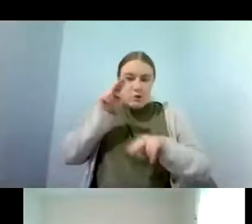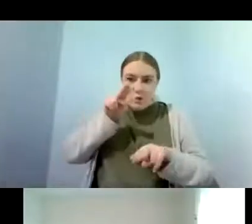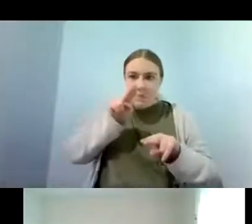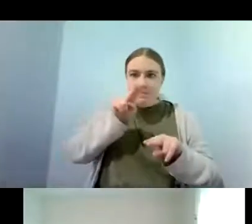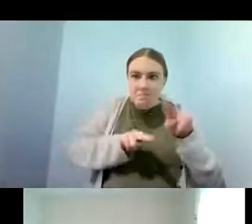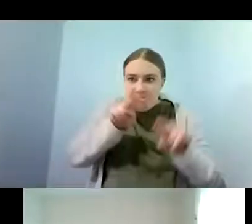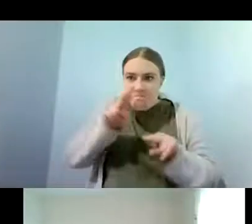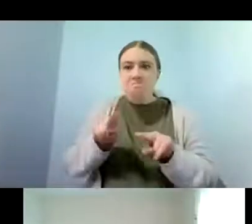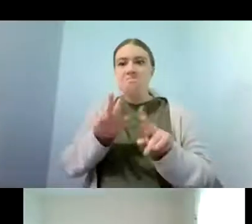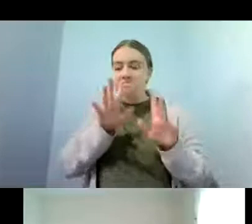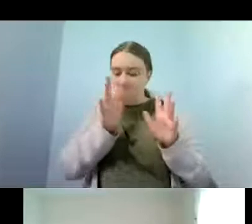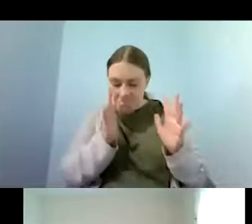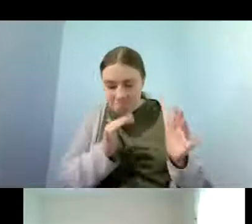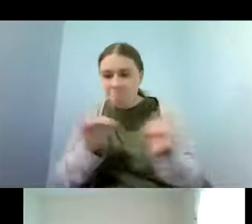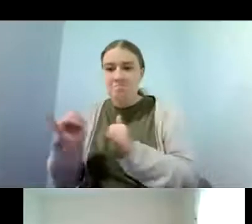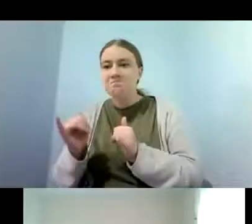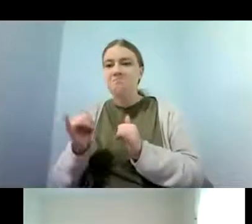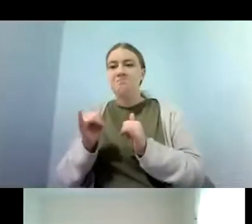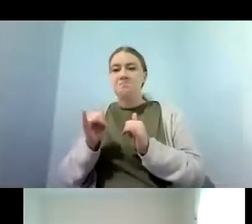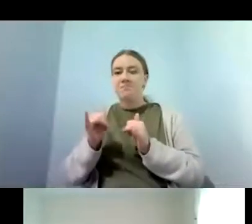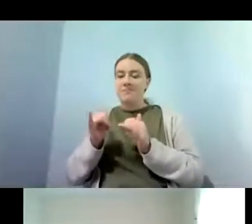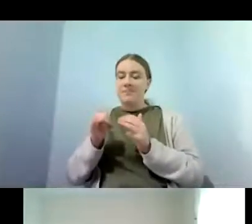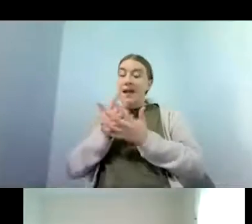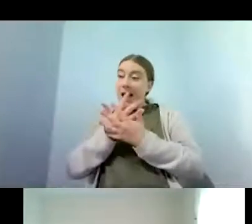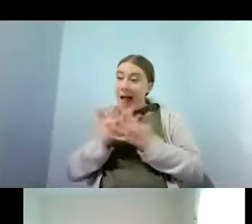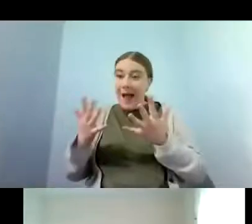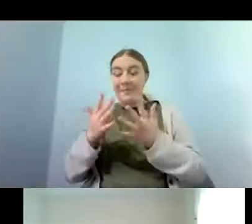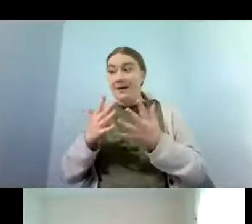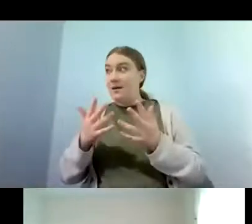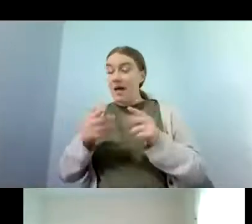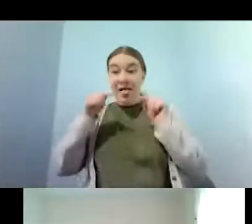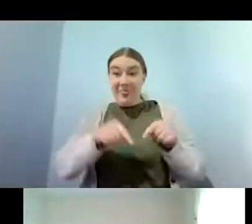sorry this information is going to help us to monitor the success of the project